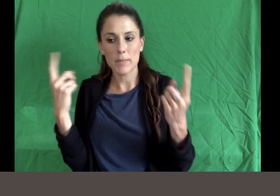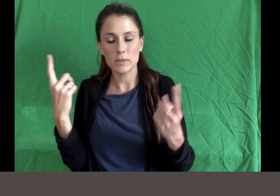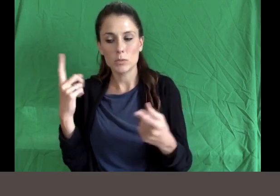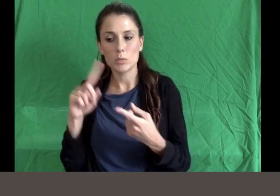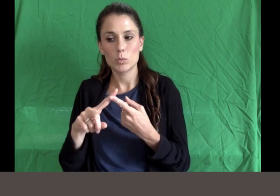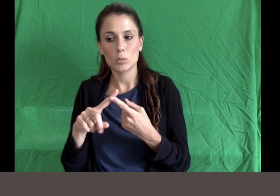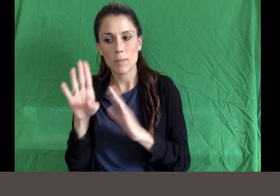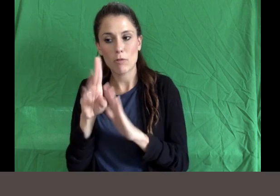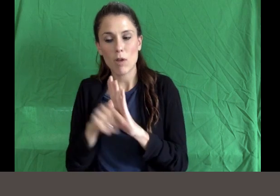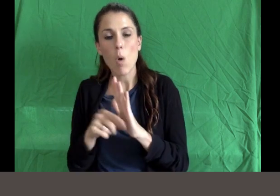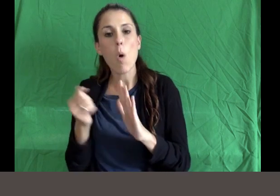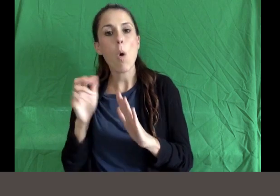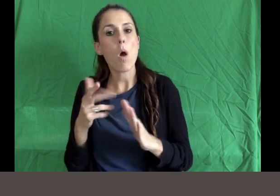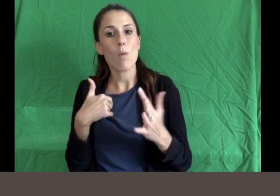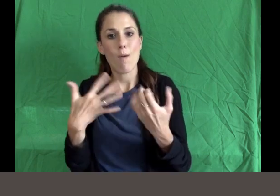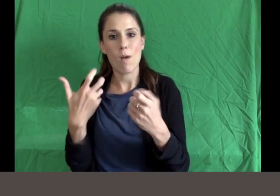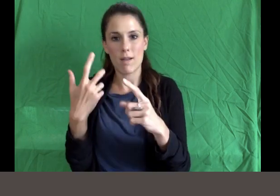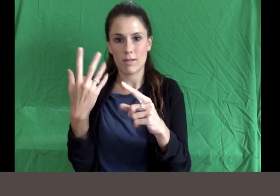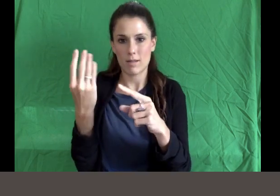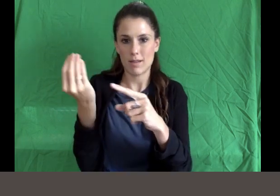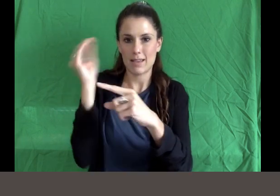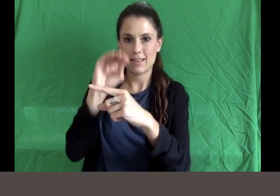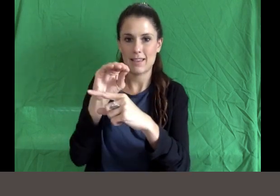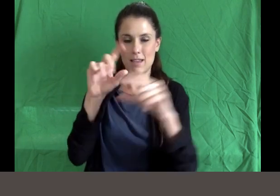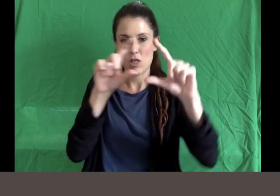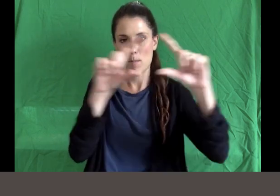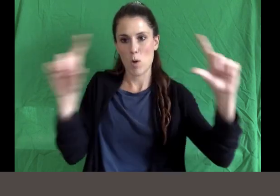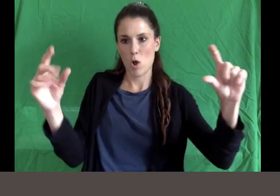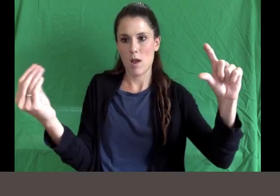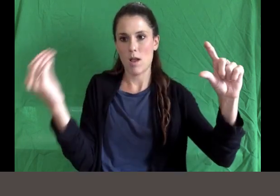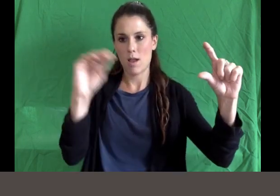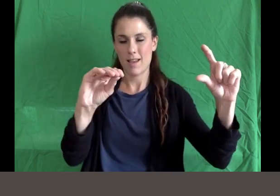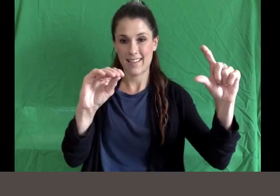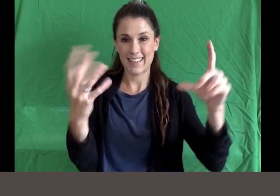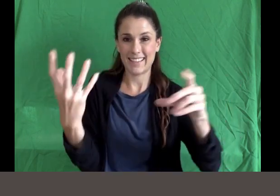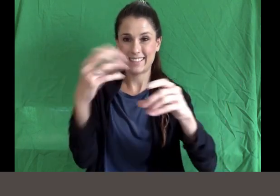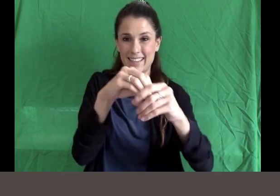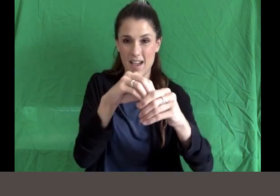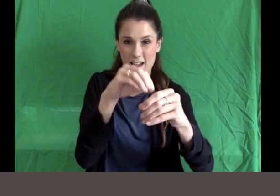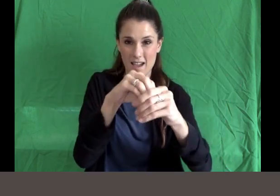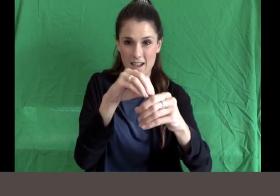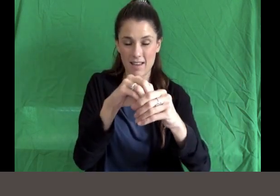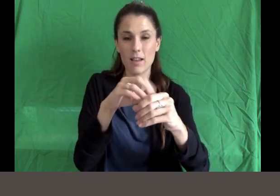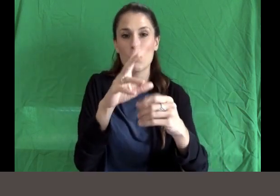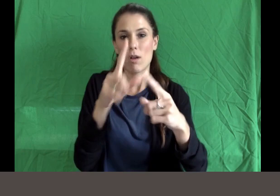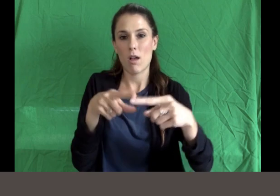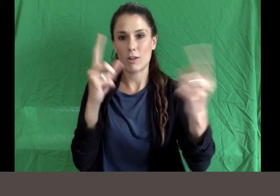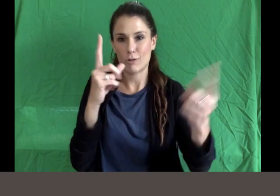matplotlib gives you the flexibility to annotate your data however you see fit as flexible as you